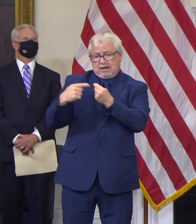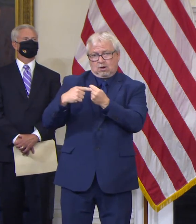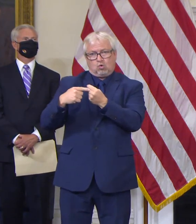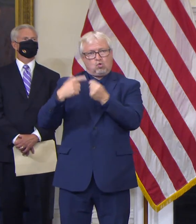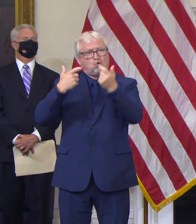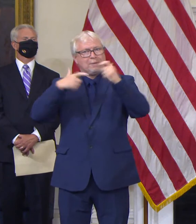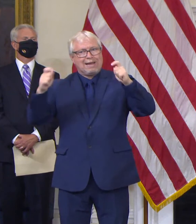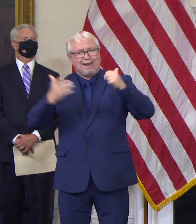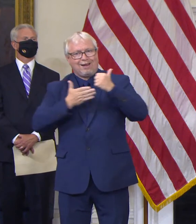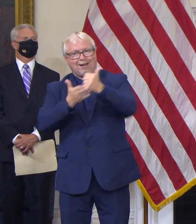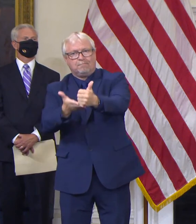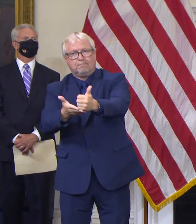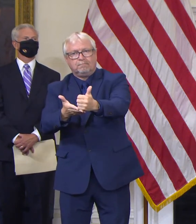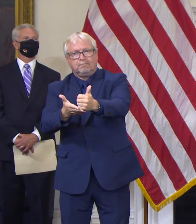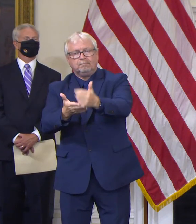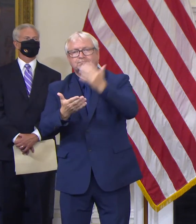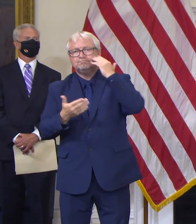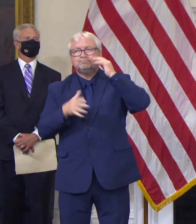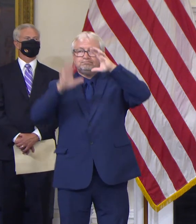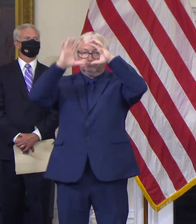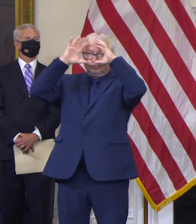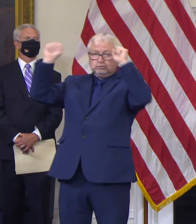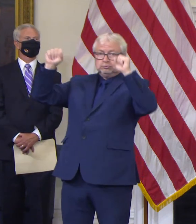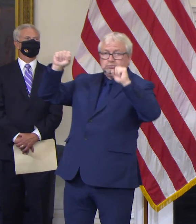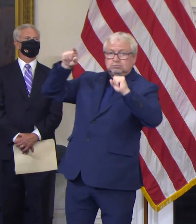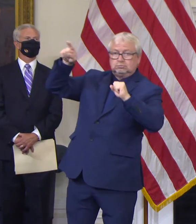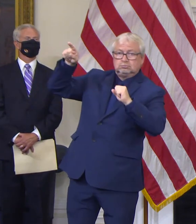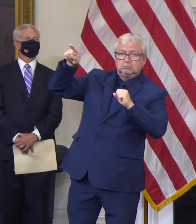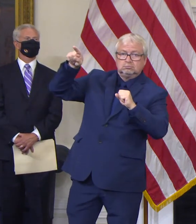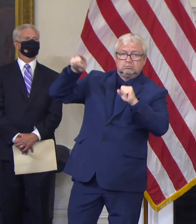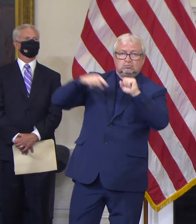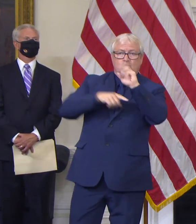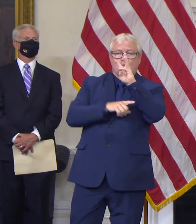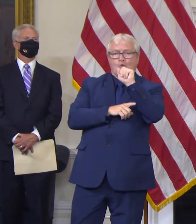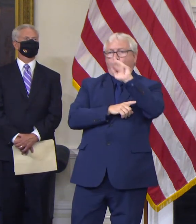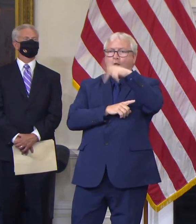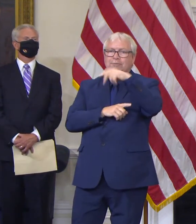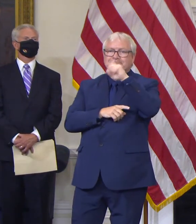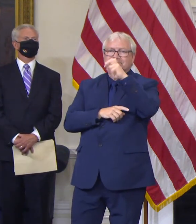is just discovering and what we've been finding, while these were a tremendous success,